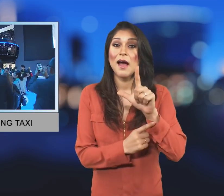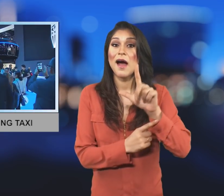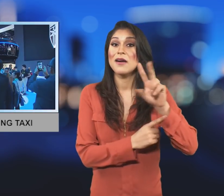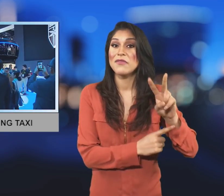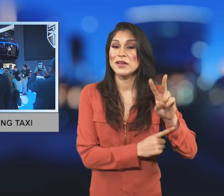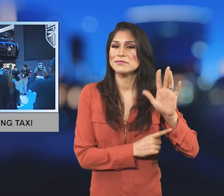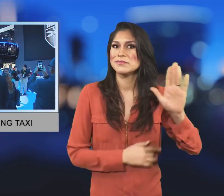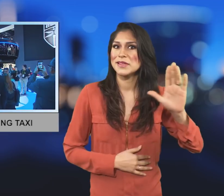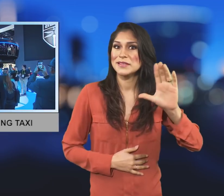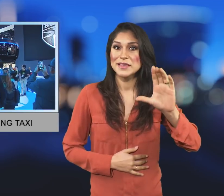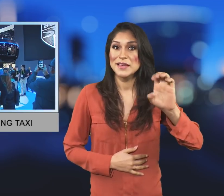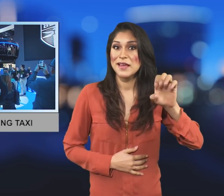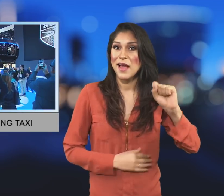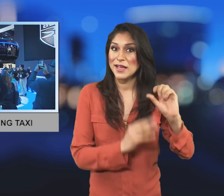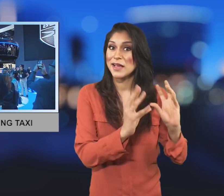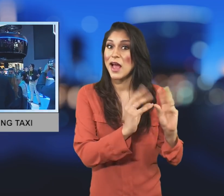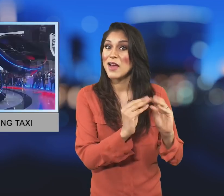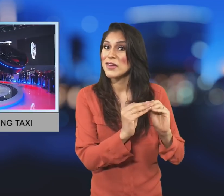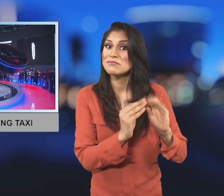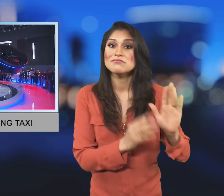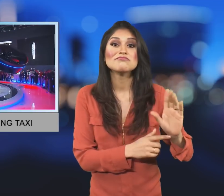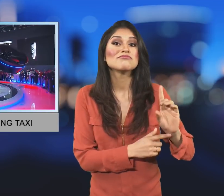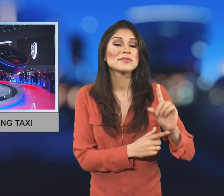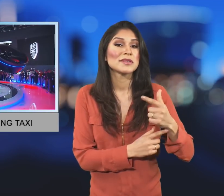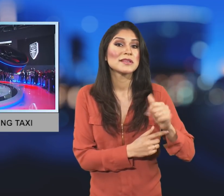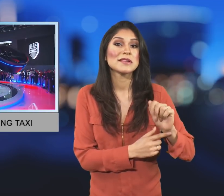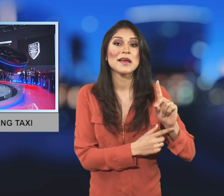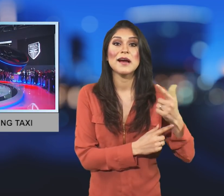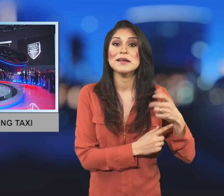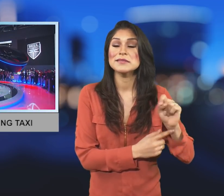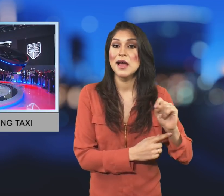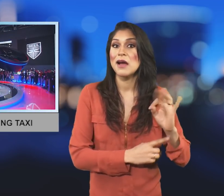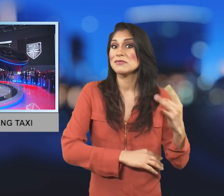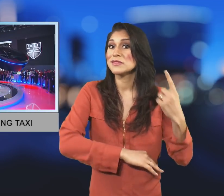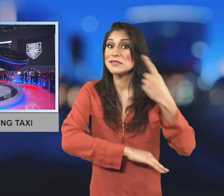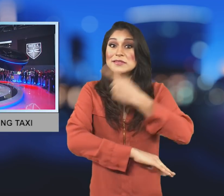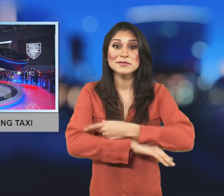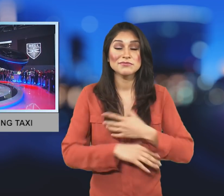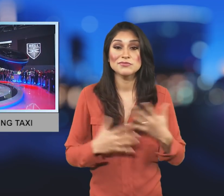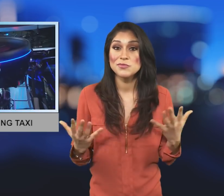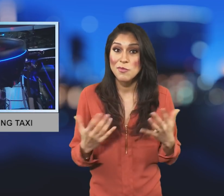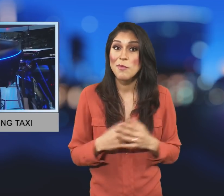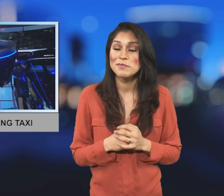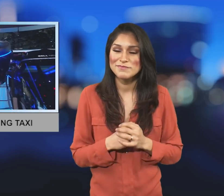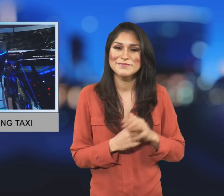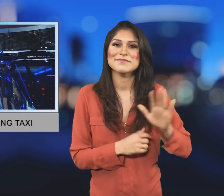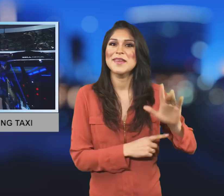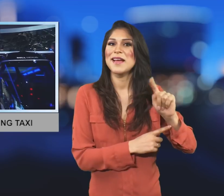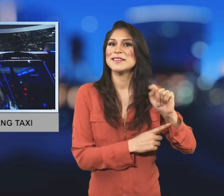Here is the gadget of the day from the CES convention in Las Vegas.